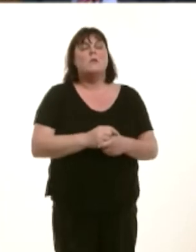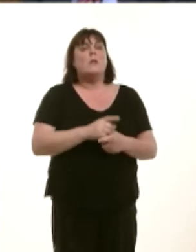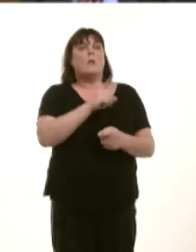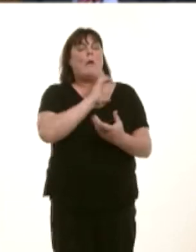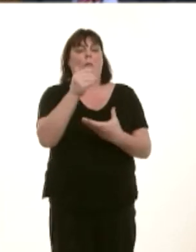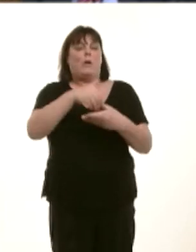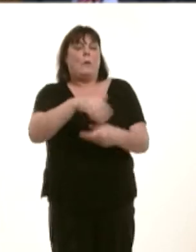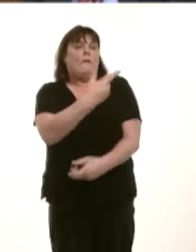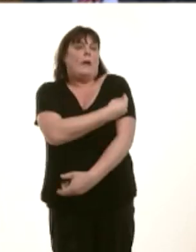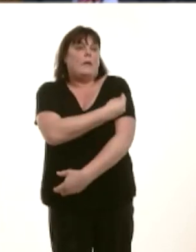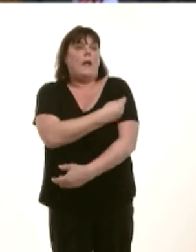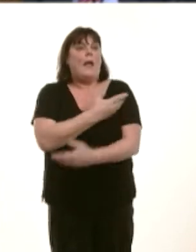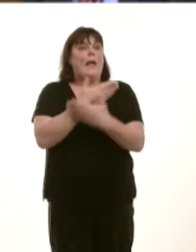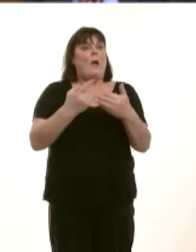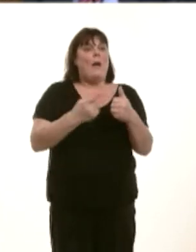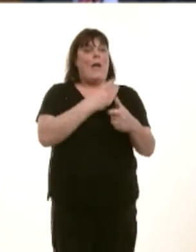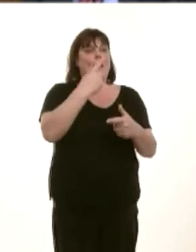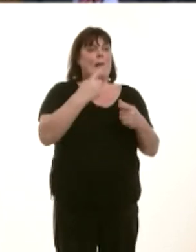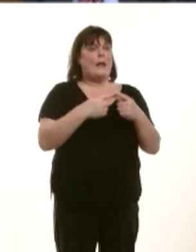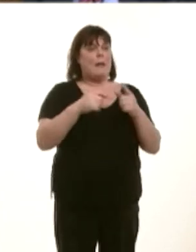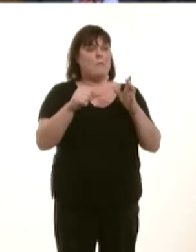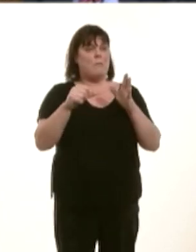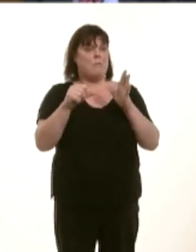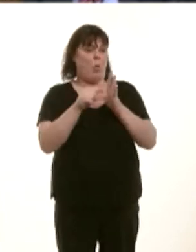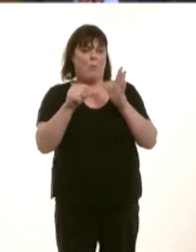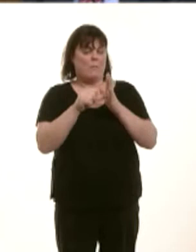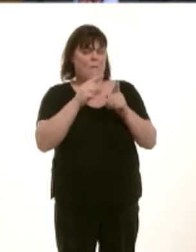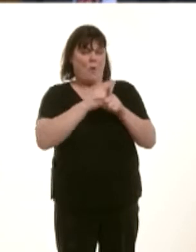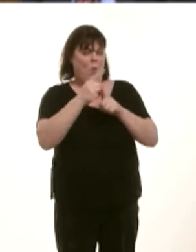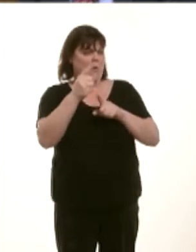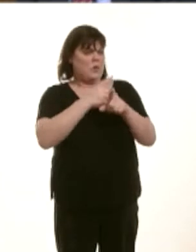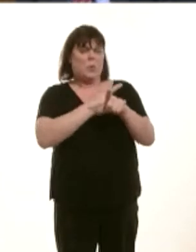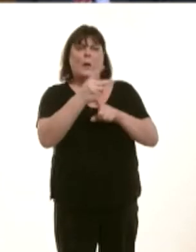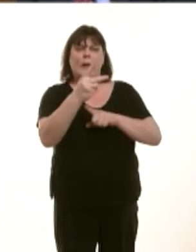compared with the very difficult situation that existed some 10 to 14 days ago. We expect,